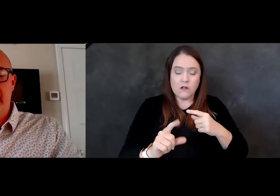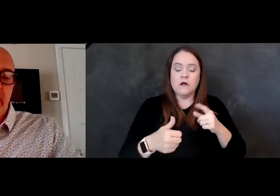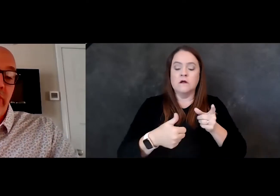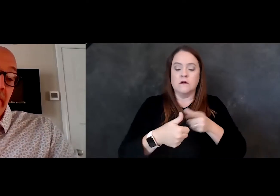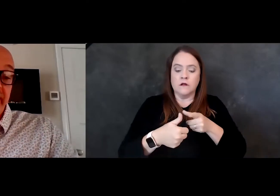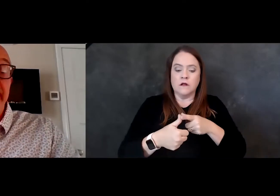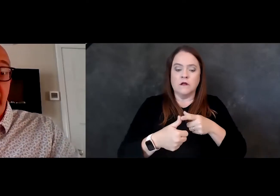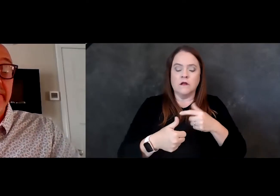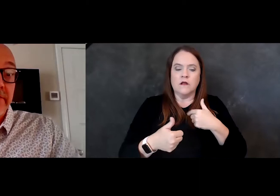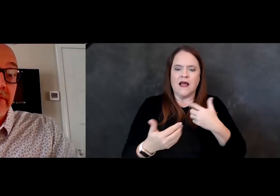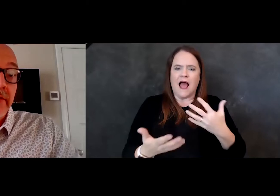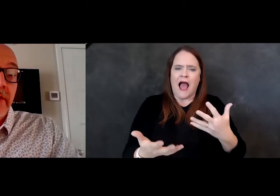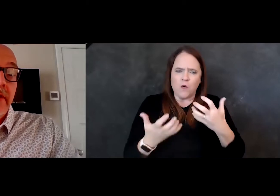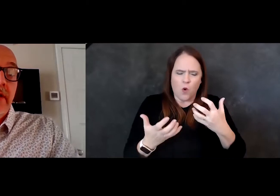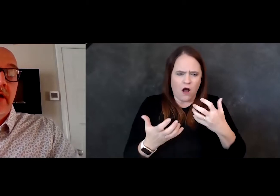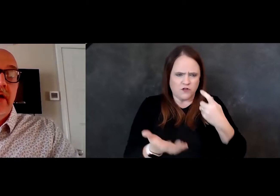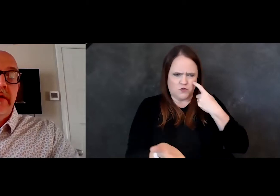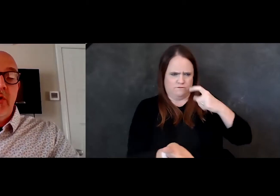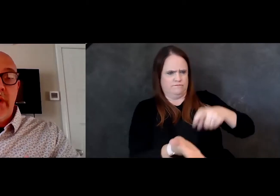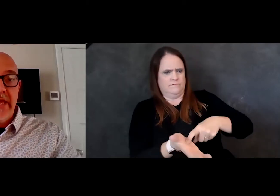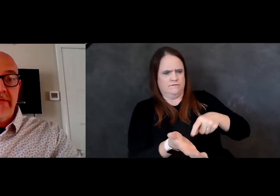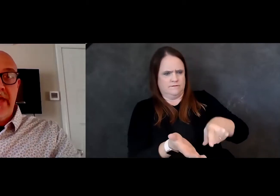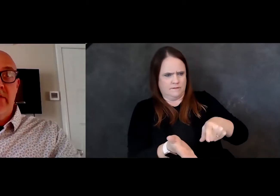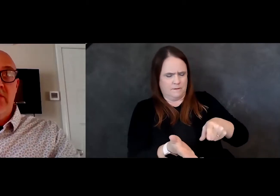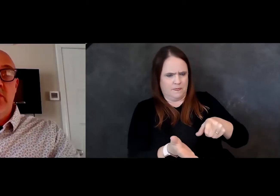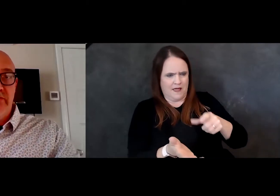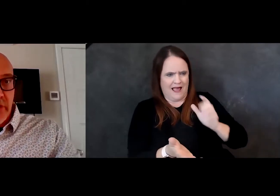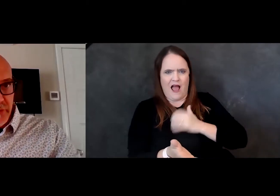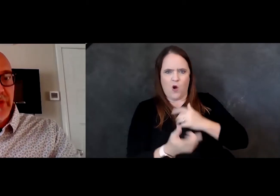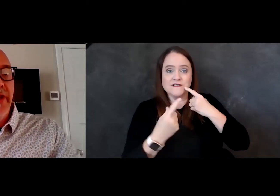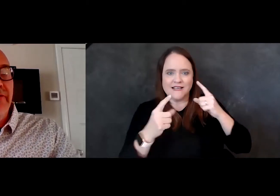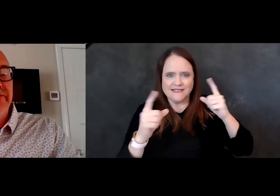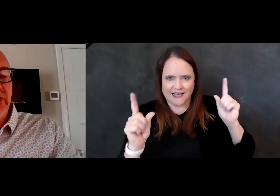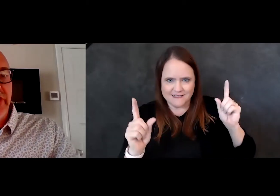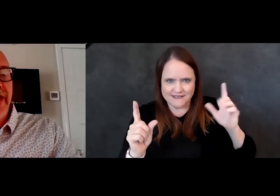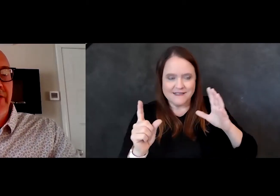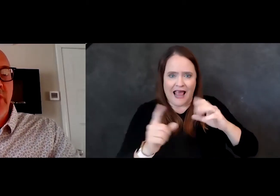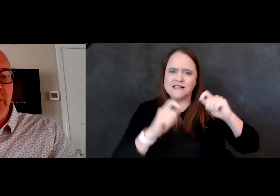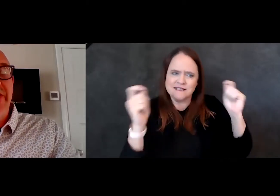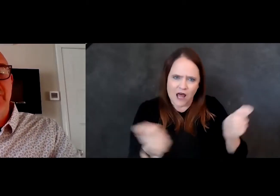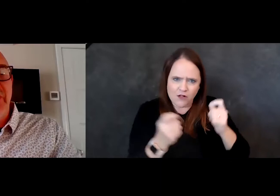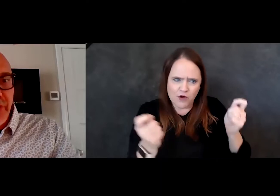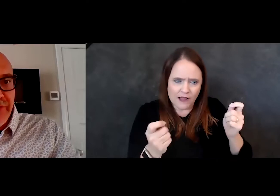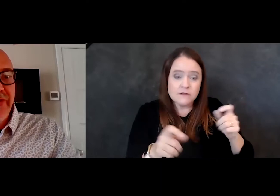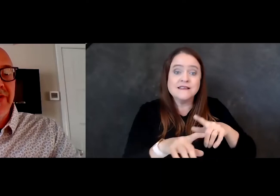celebrate our success in a way that was vulnerable enough to look at where we could improve,